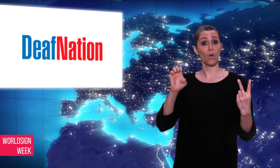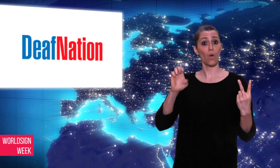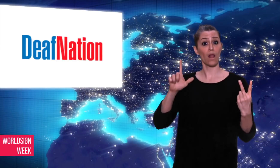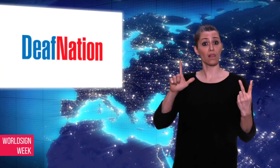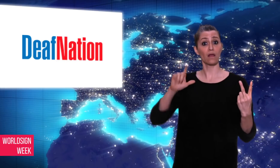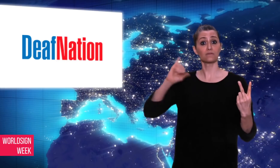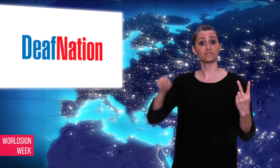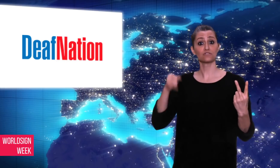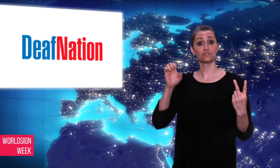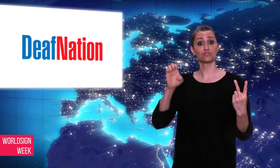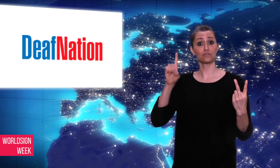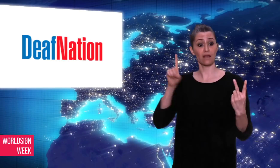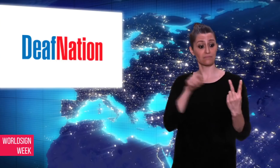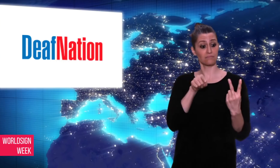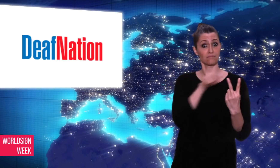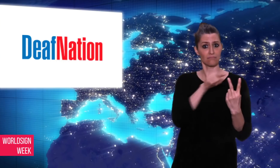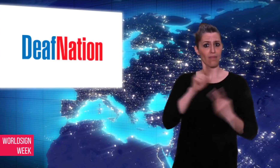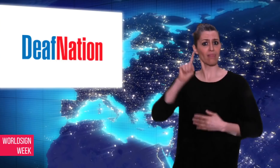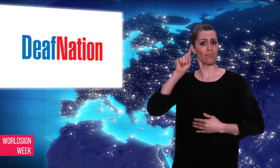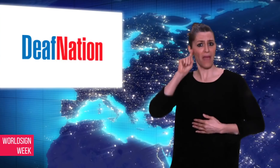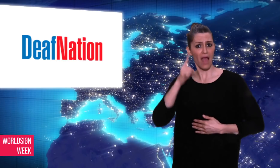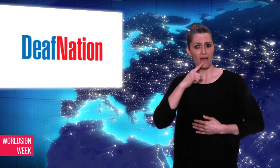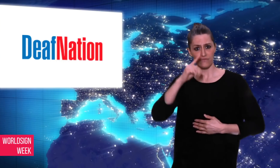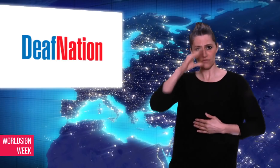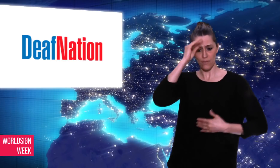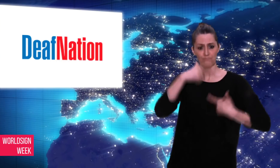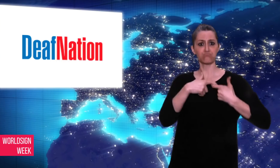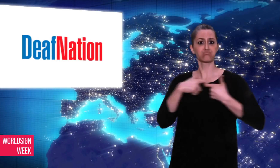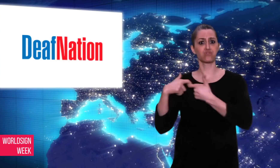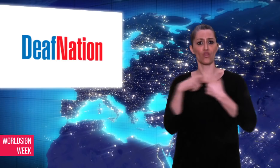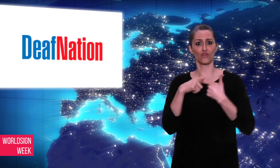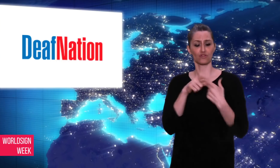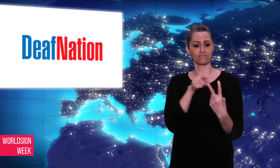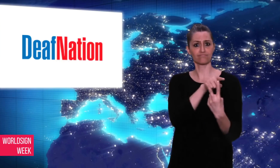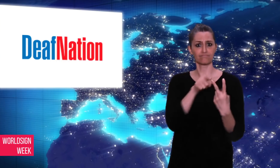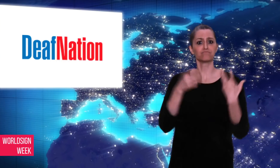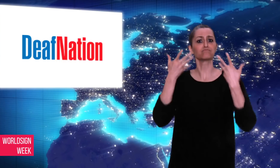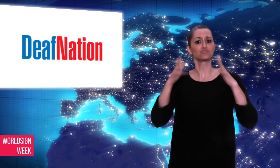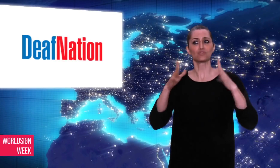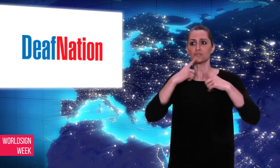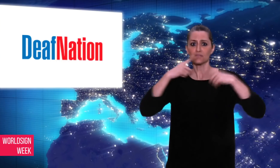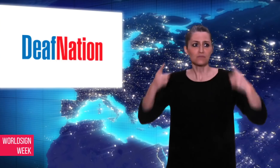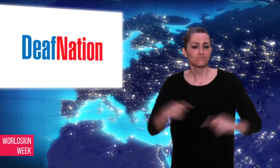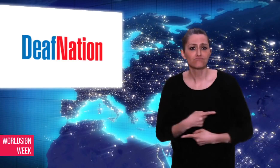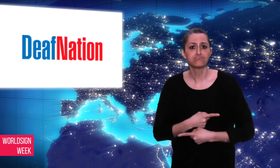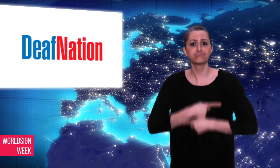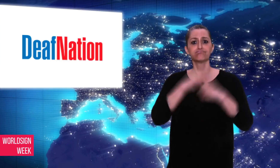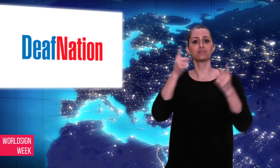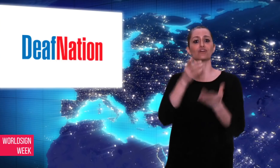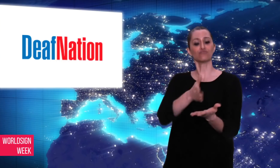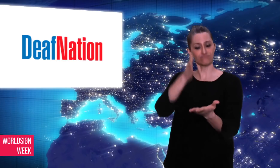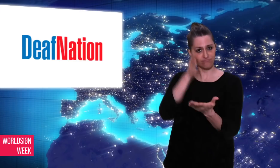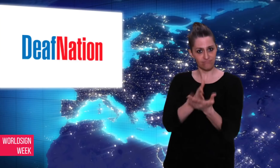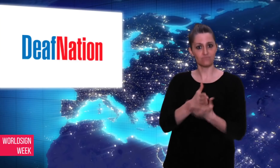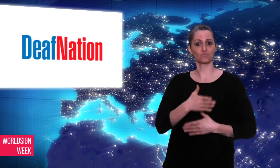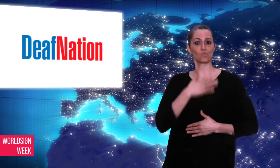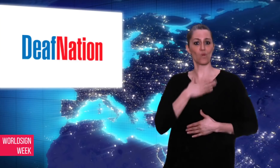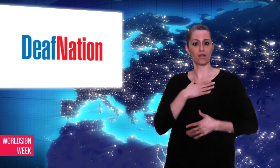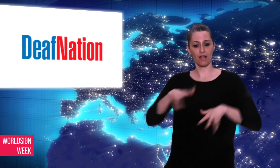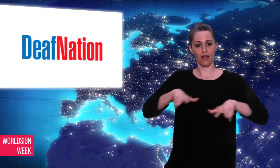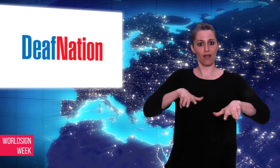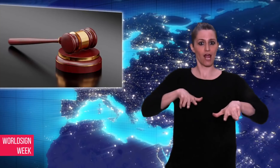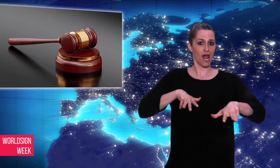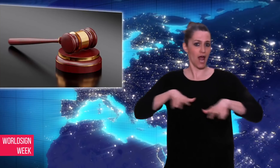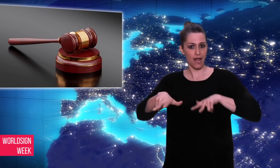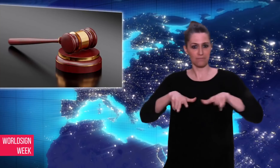Regardless, Joel and Jed, deaf brothers, have announced they